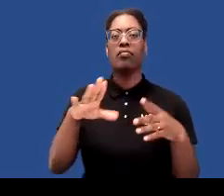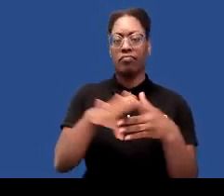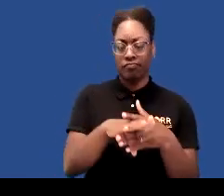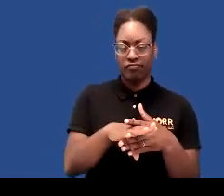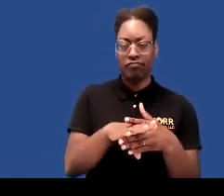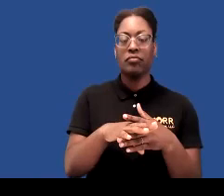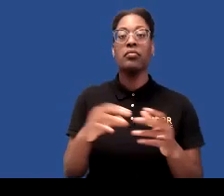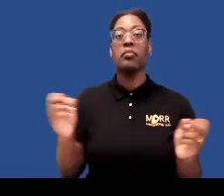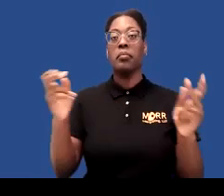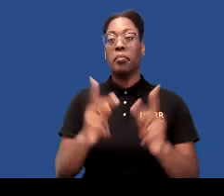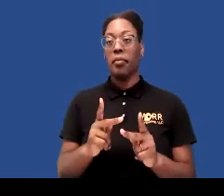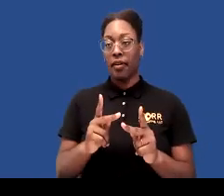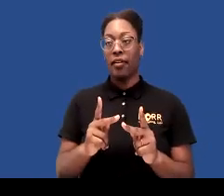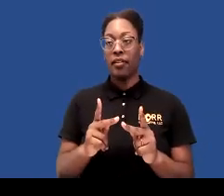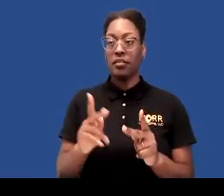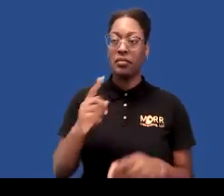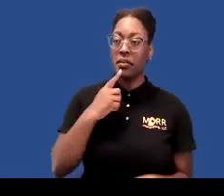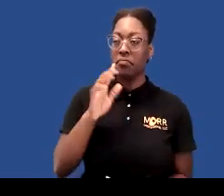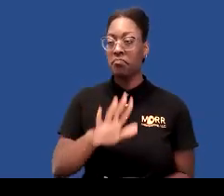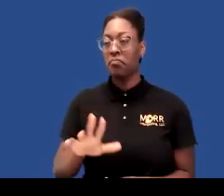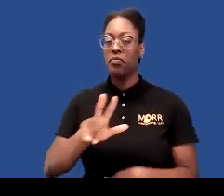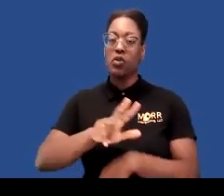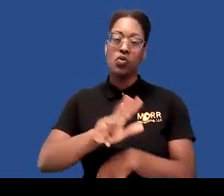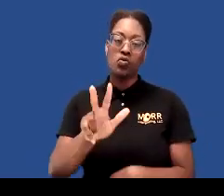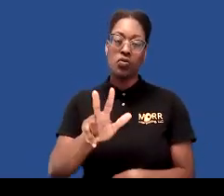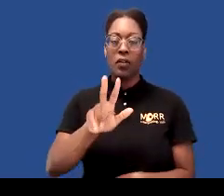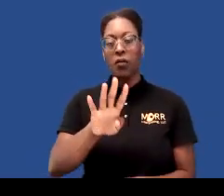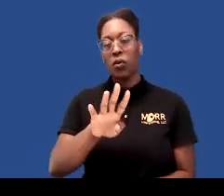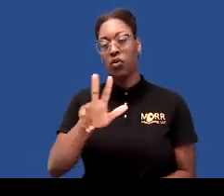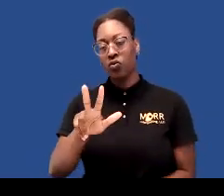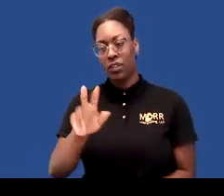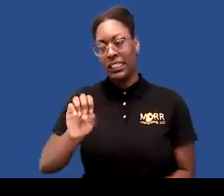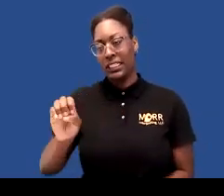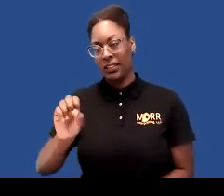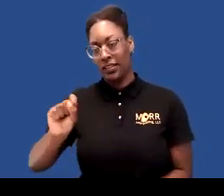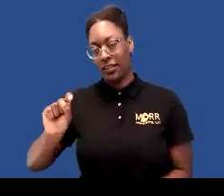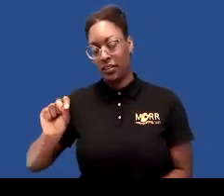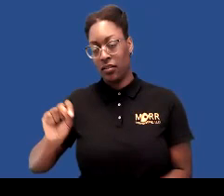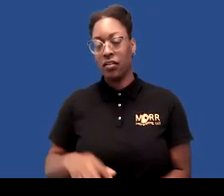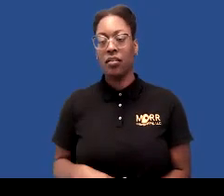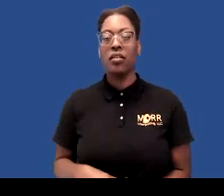at let's say 3:43 Eastern Standard Time and 2:43